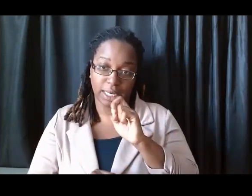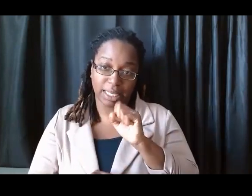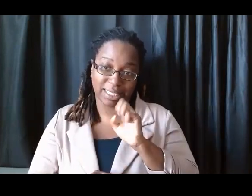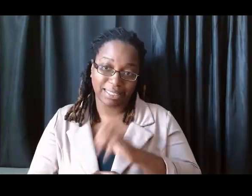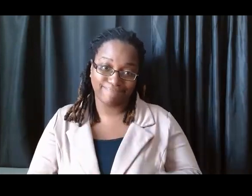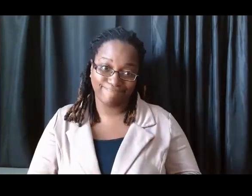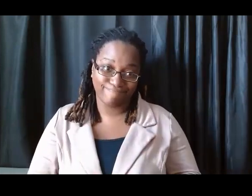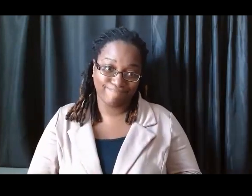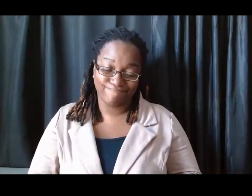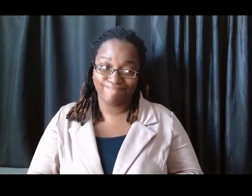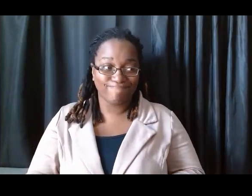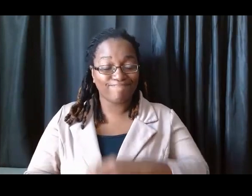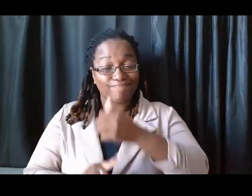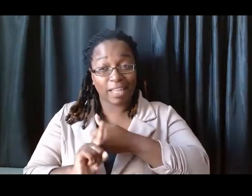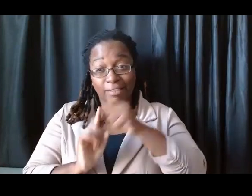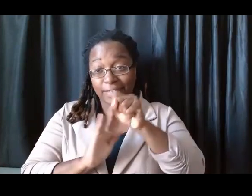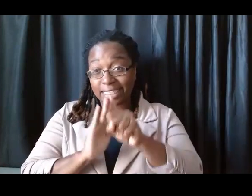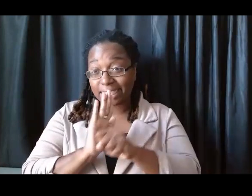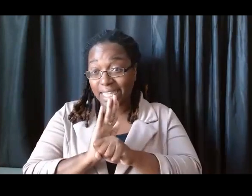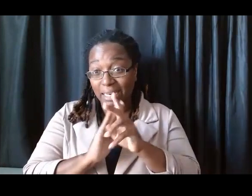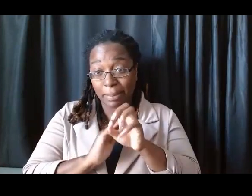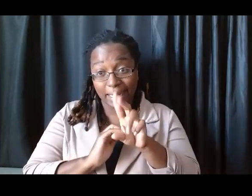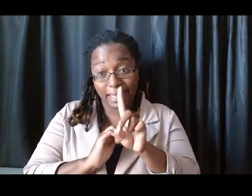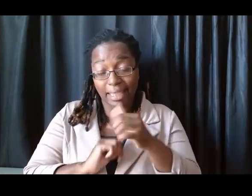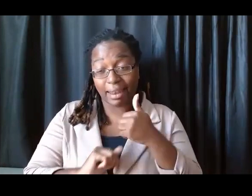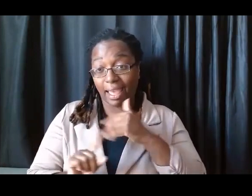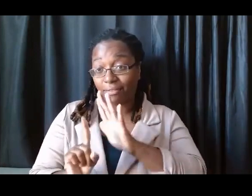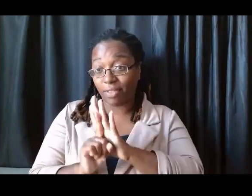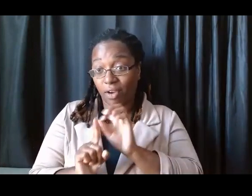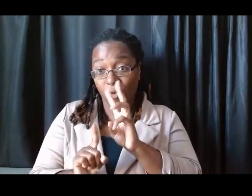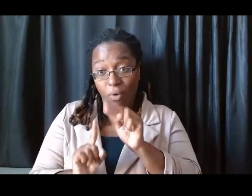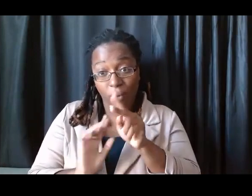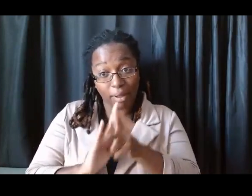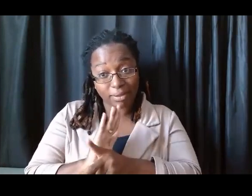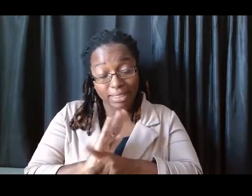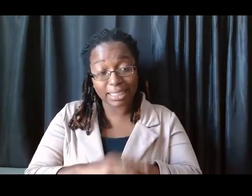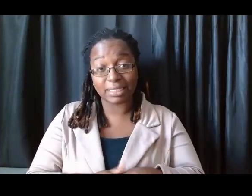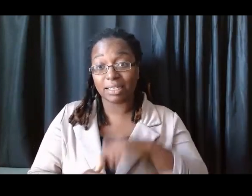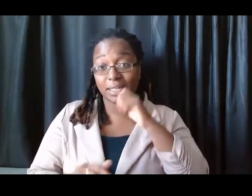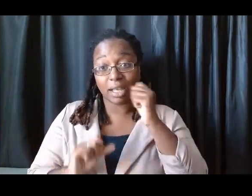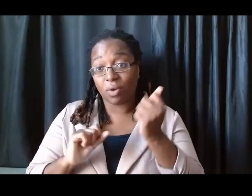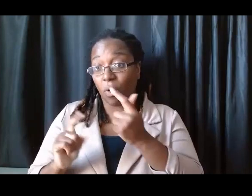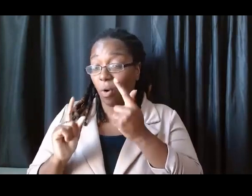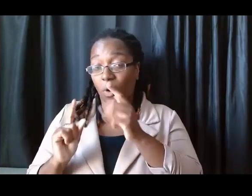Every state Medicaid has policies, not all the policy manuals are online, but they all have